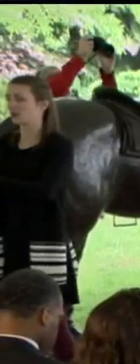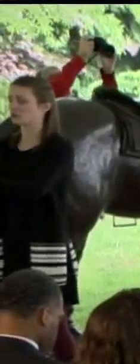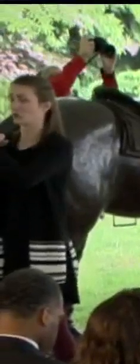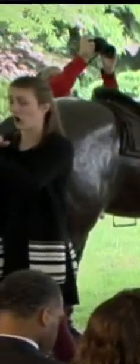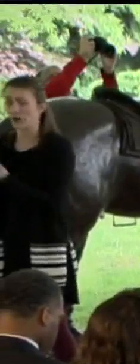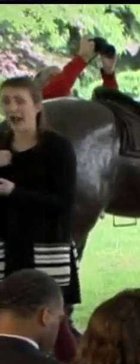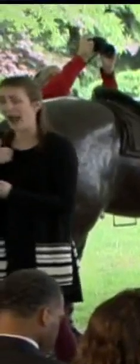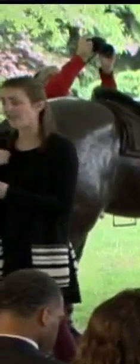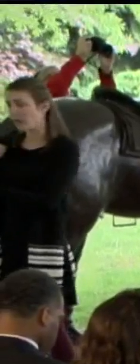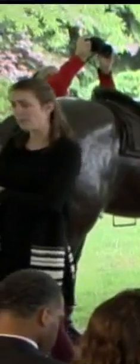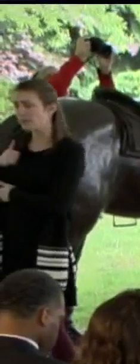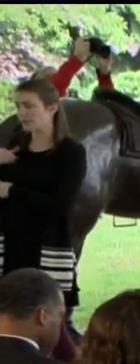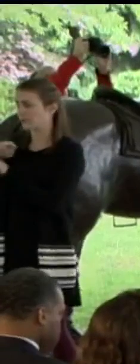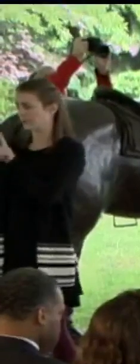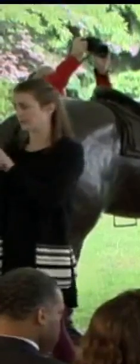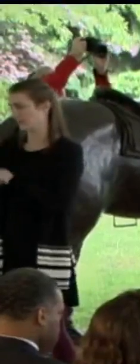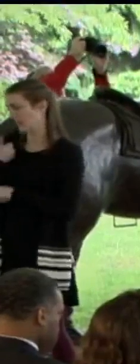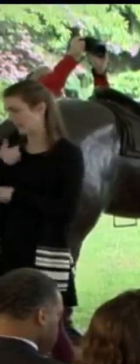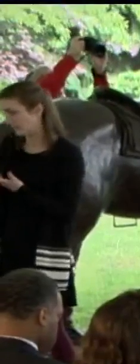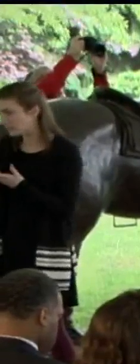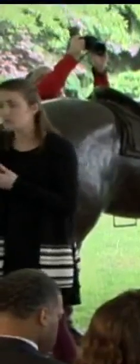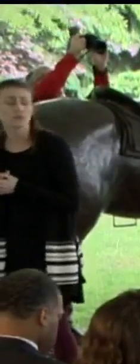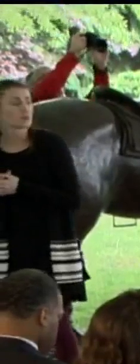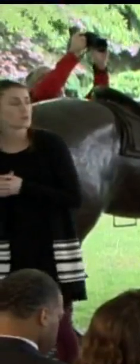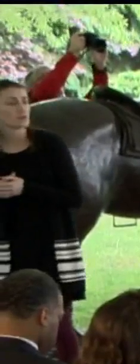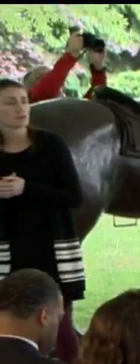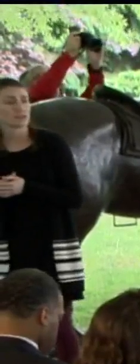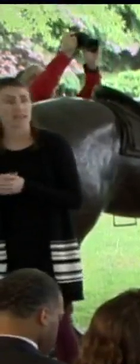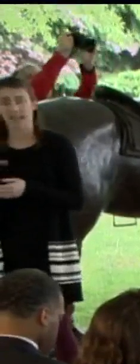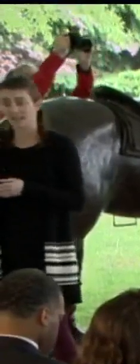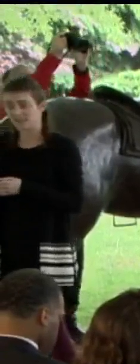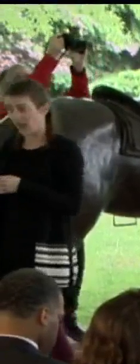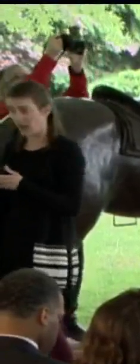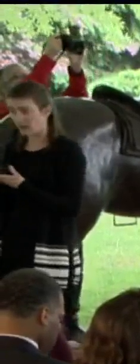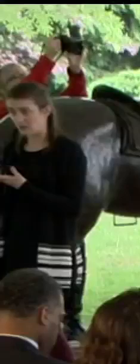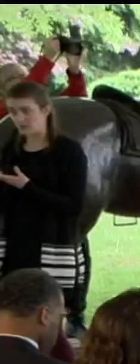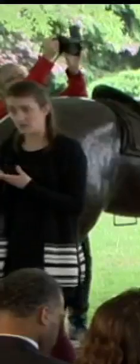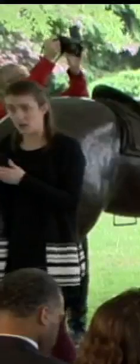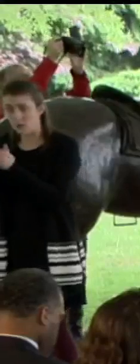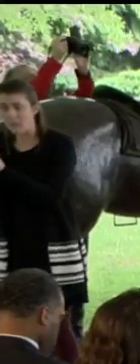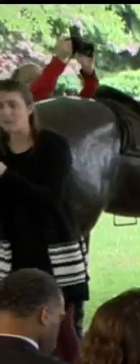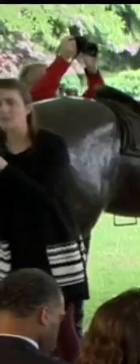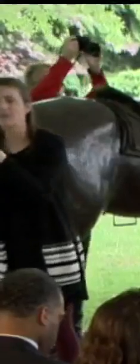FOR YOUR TAKING OVER THE DISTRICT OF COLUMBIA NATIONAL GU